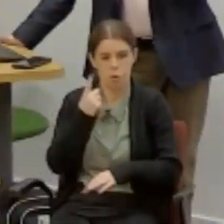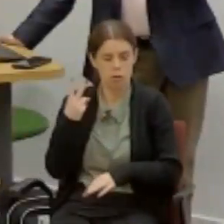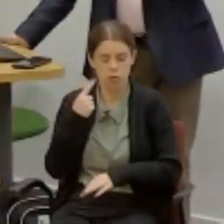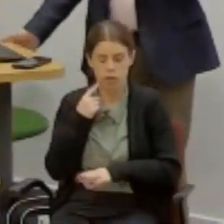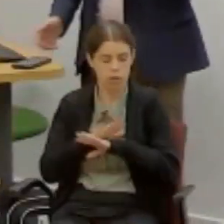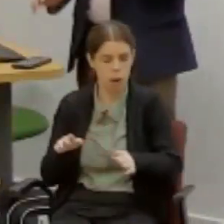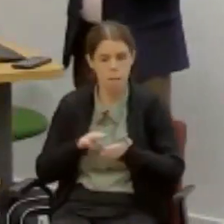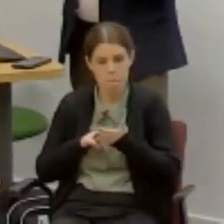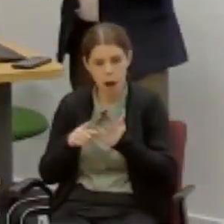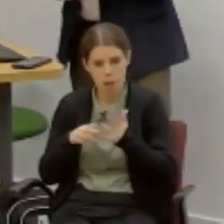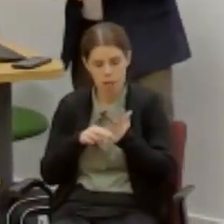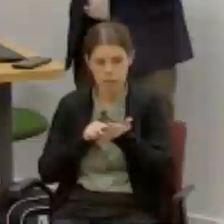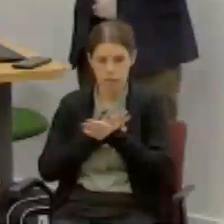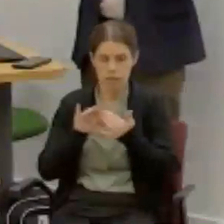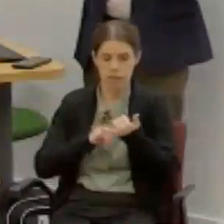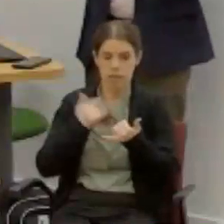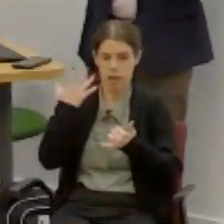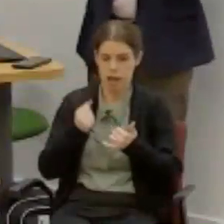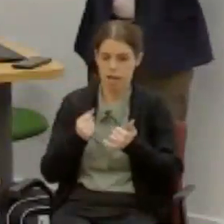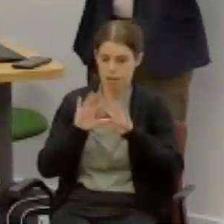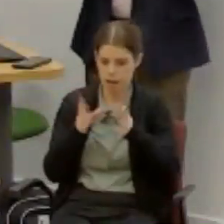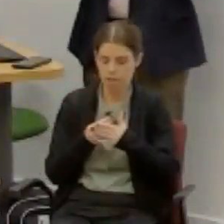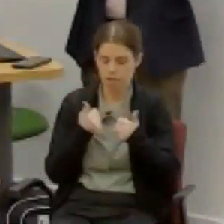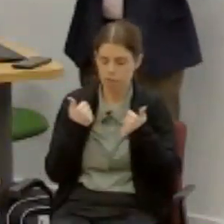So actually, they've got a fairly well measured and people who go into.